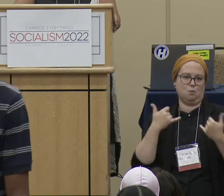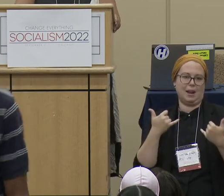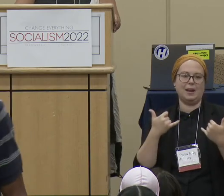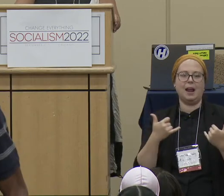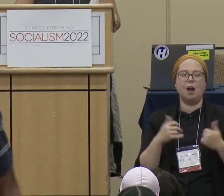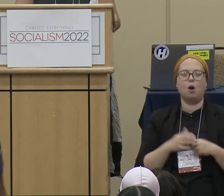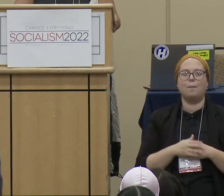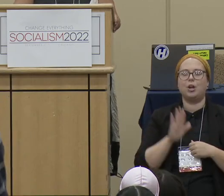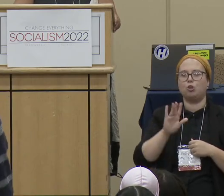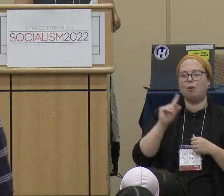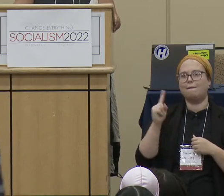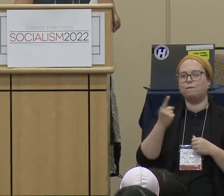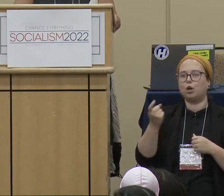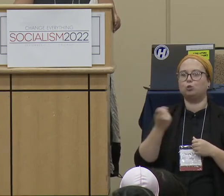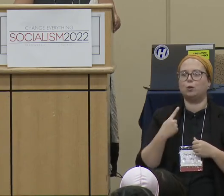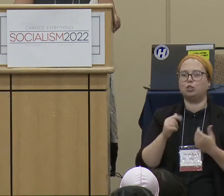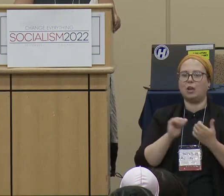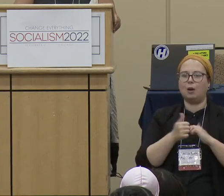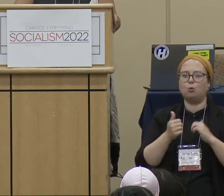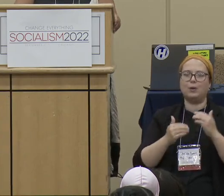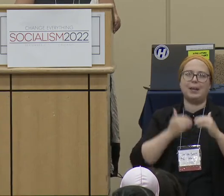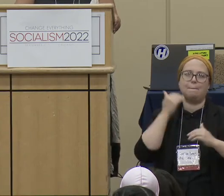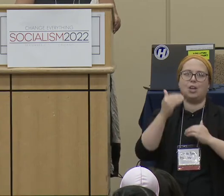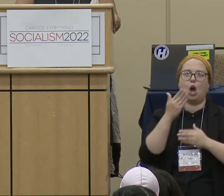Thank you for that. I mean, what I got from your first